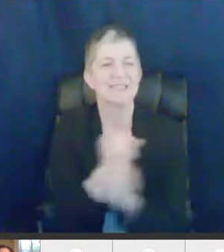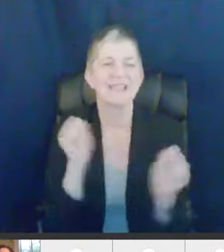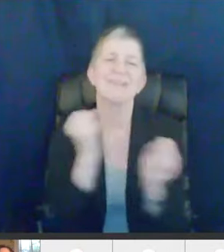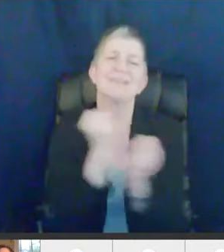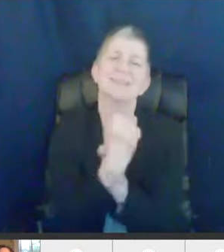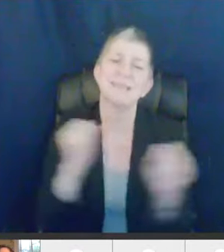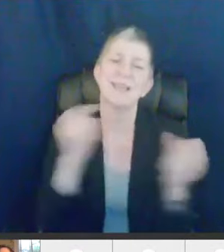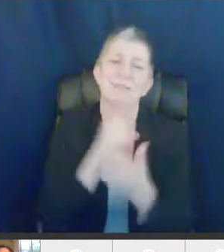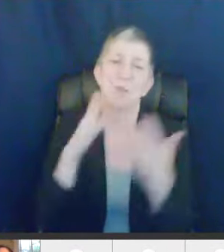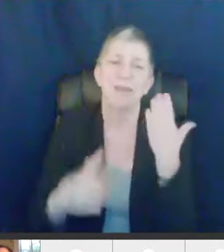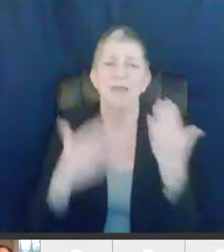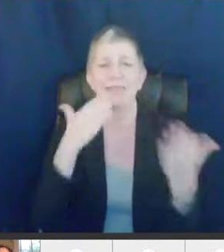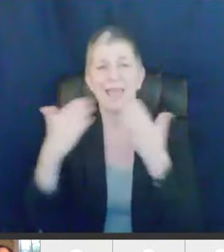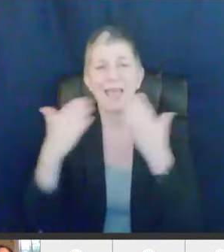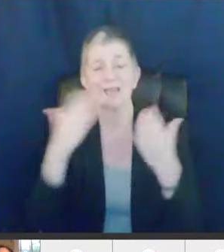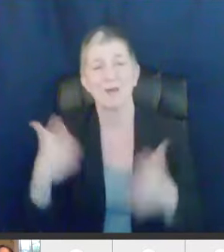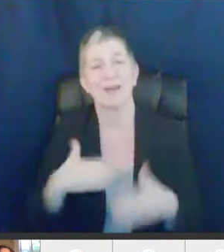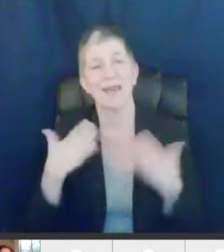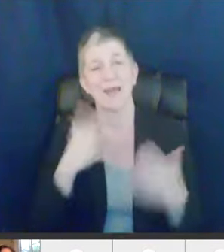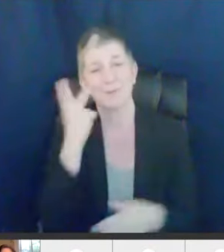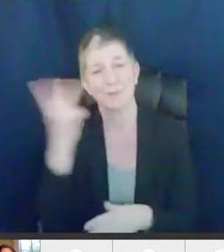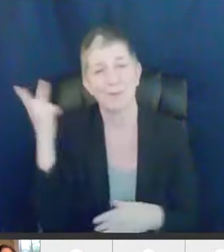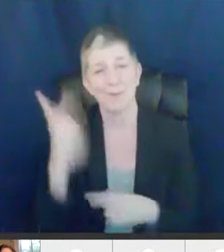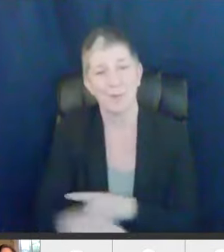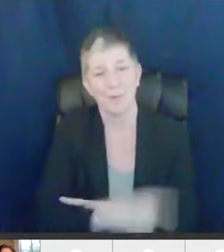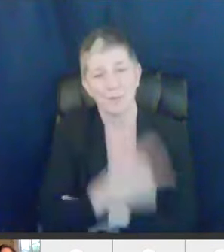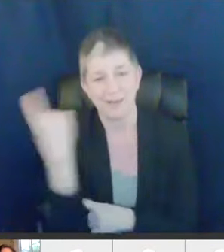thank you and happy Memorial Day